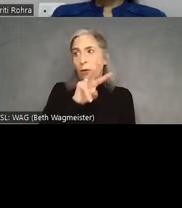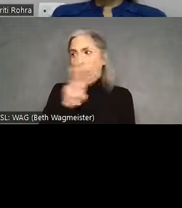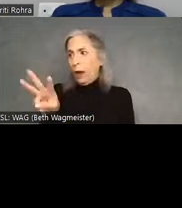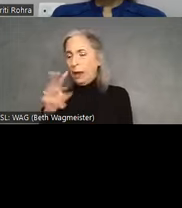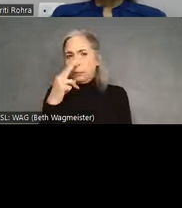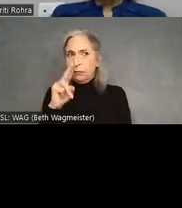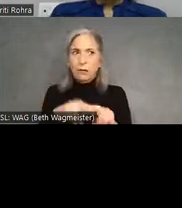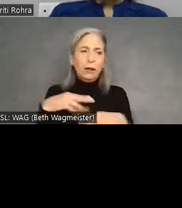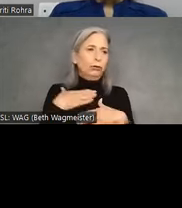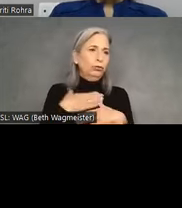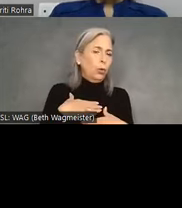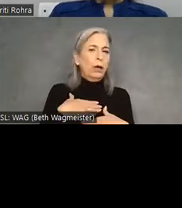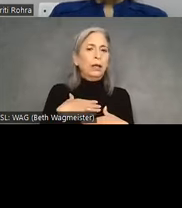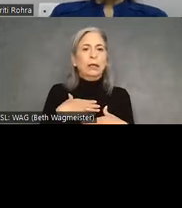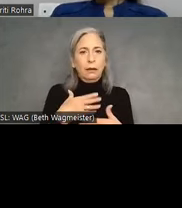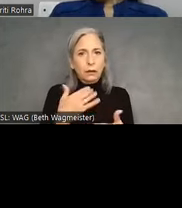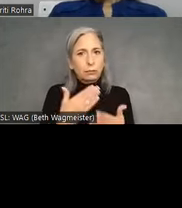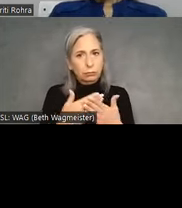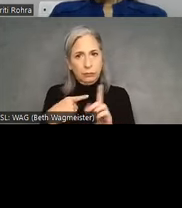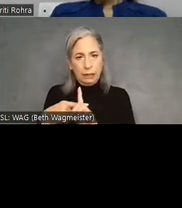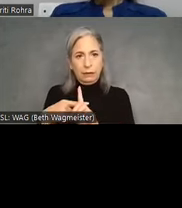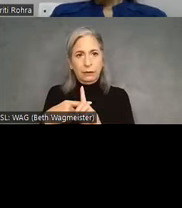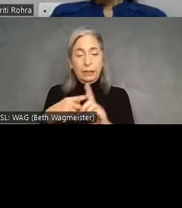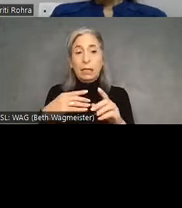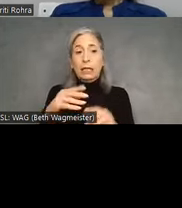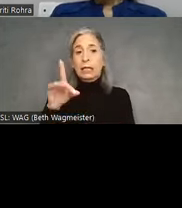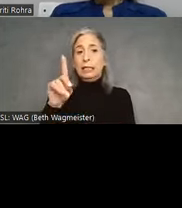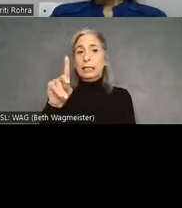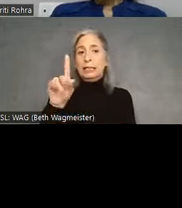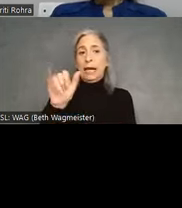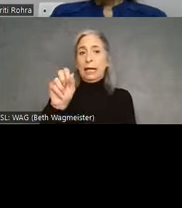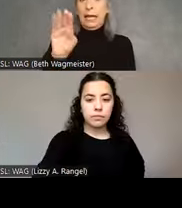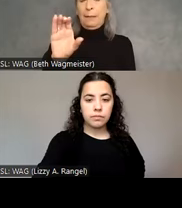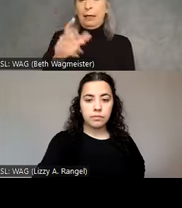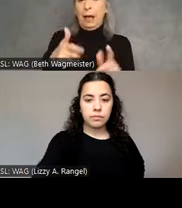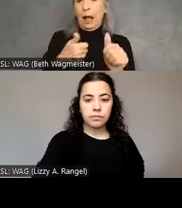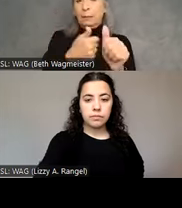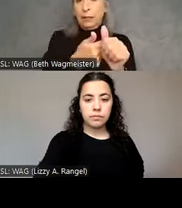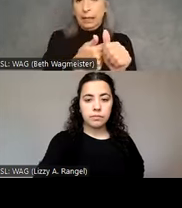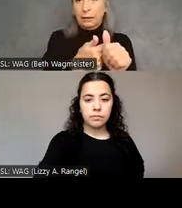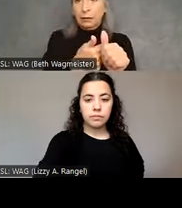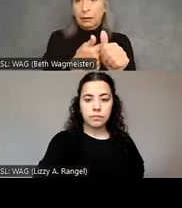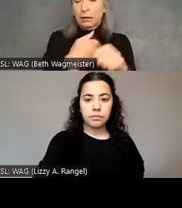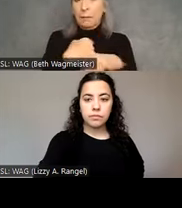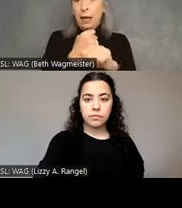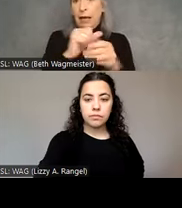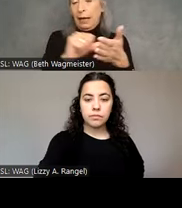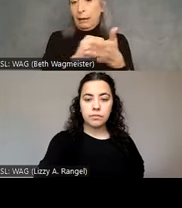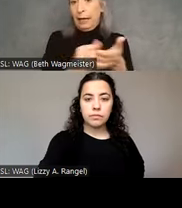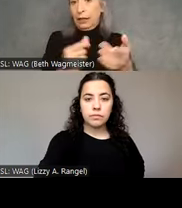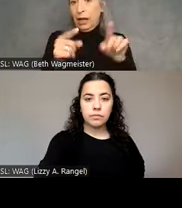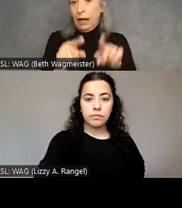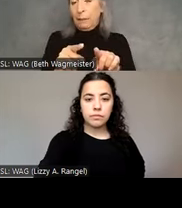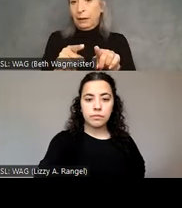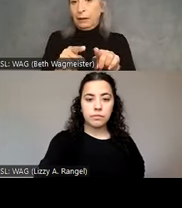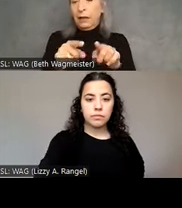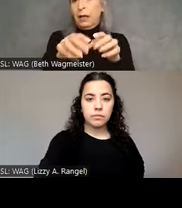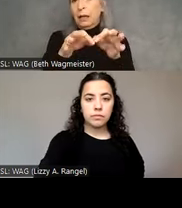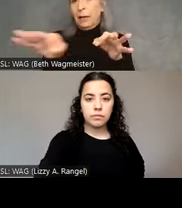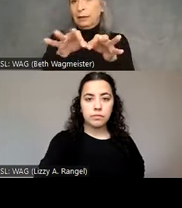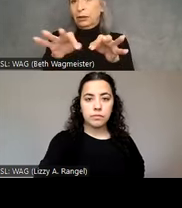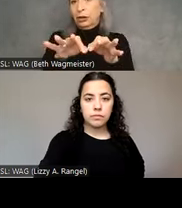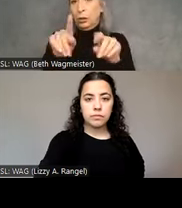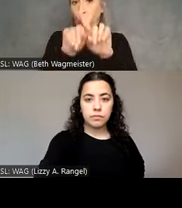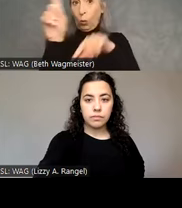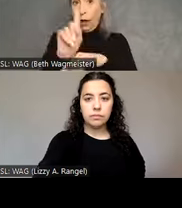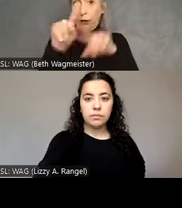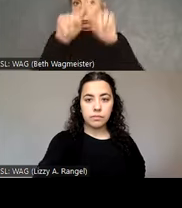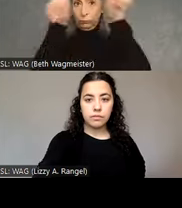engaging. When dynamic updates are made on a page, a message may be displayed at the bottom right of